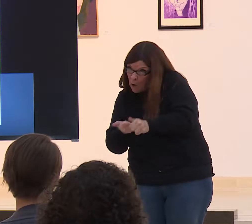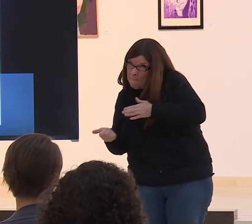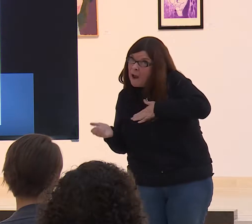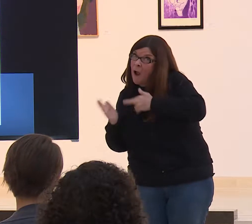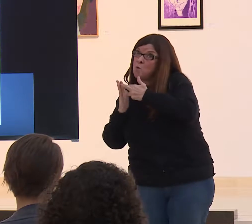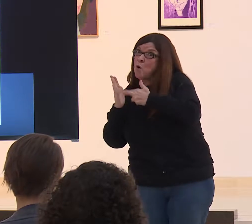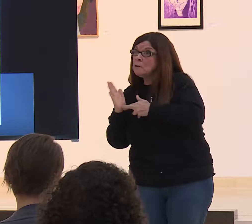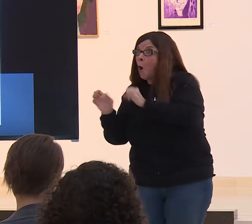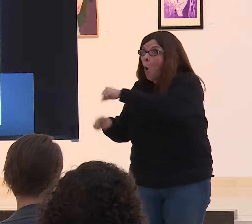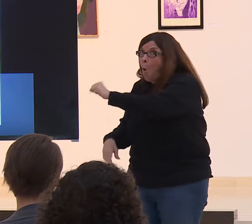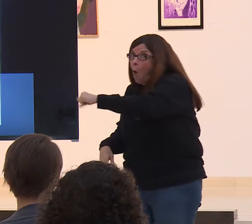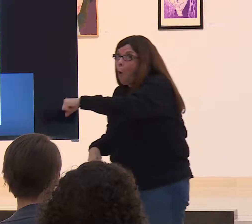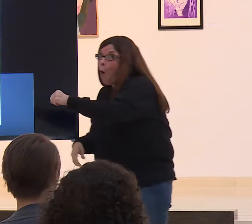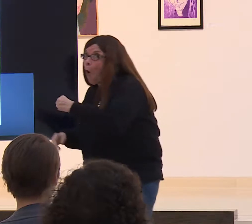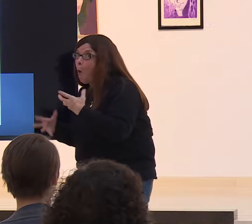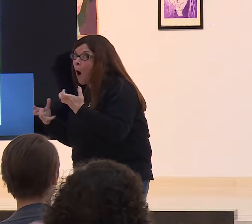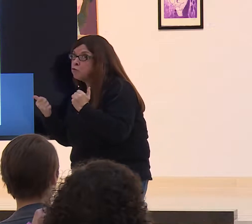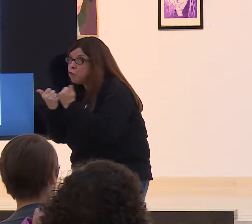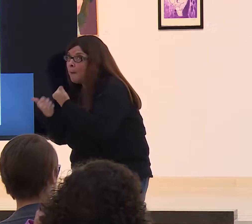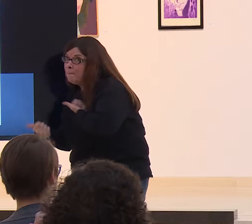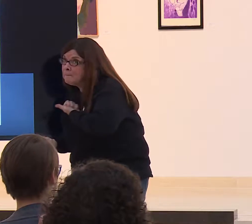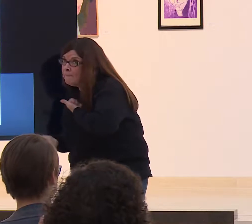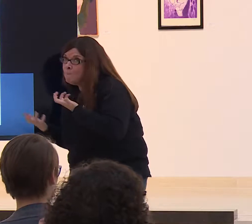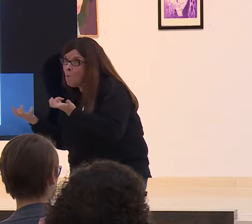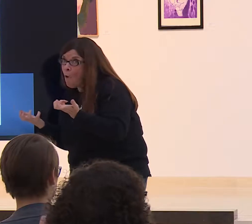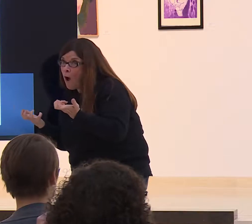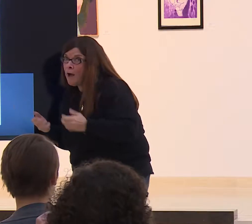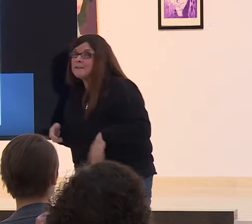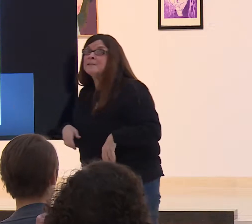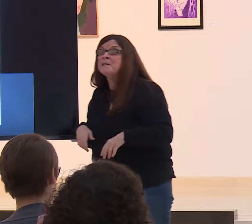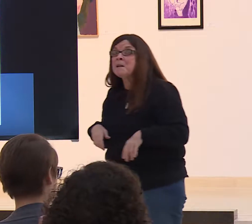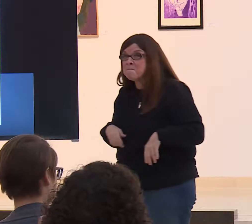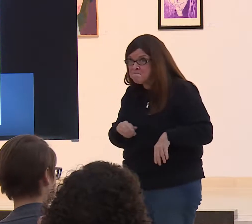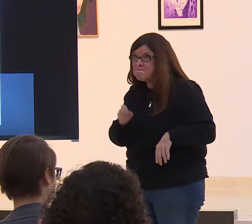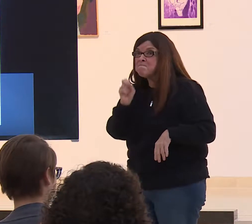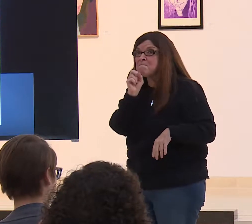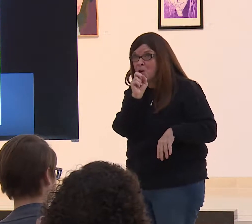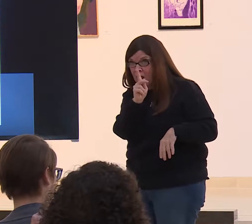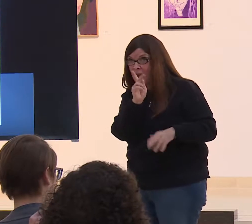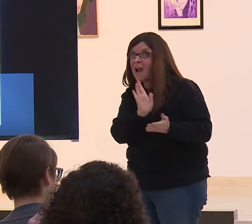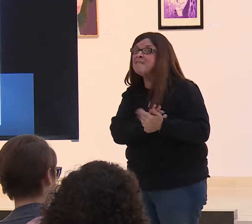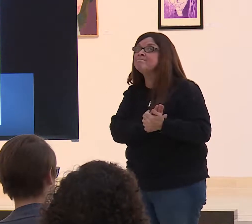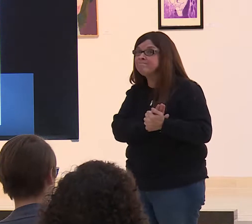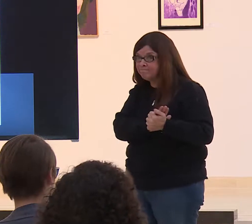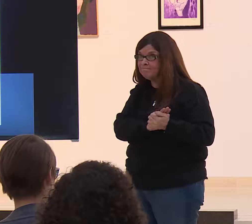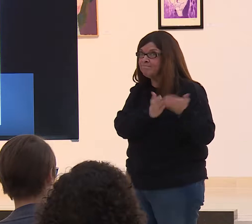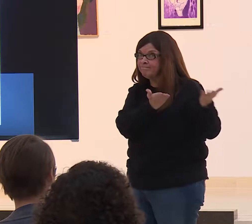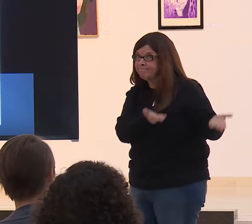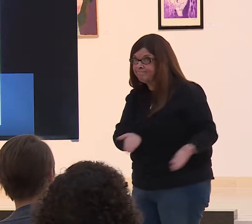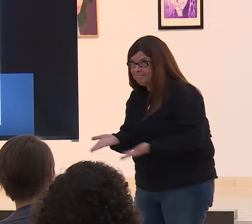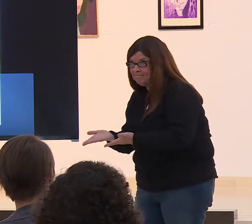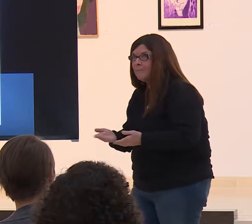involved with this challenge, and I said, you know, "This is something you're going to have to follow if you want to really join me,"